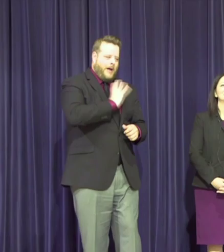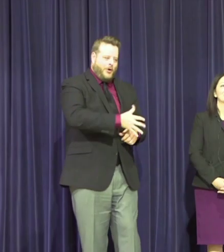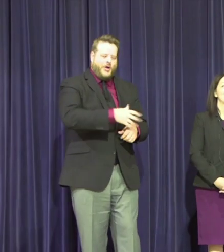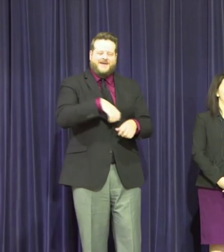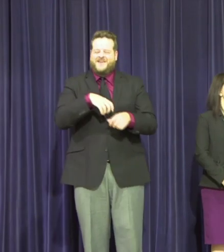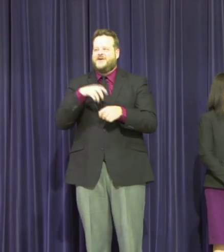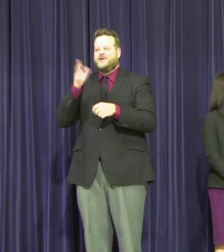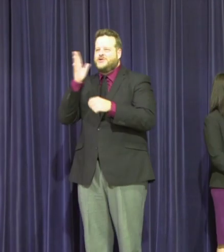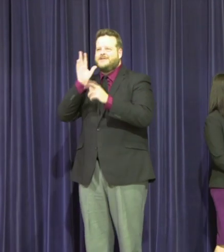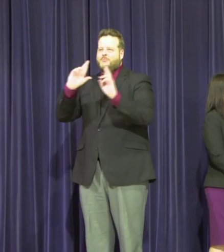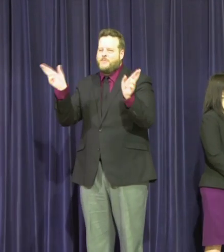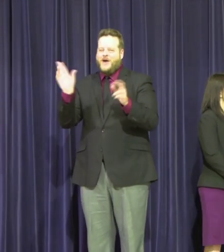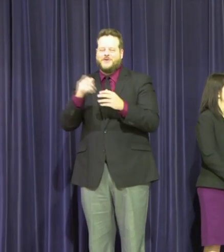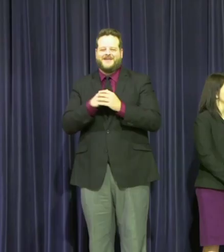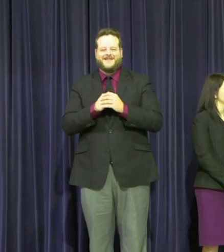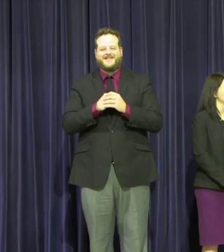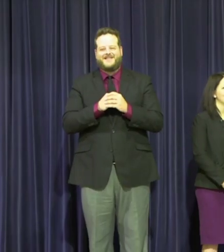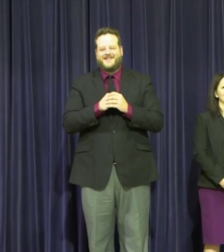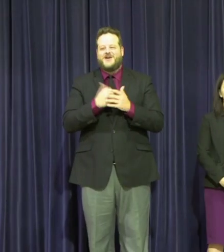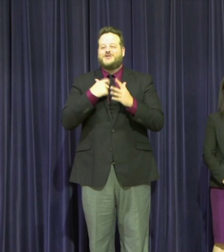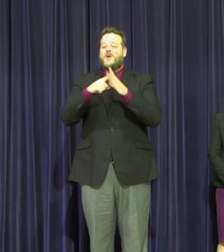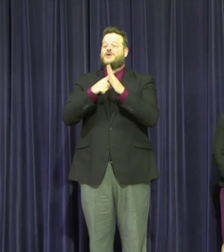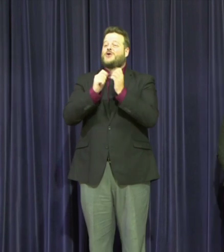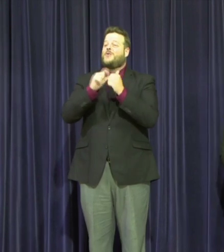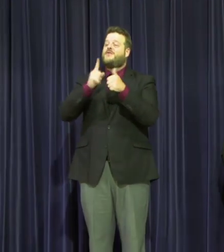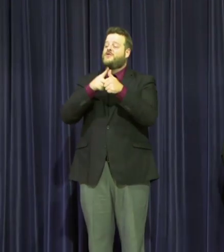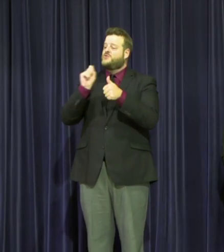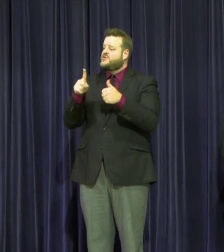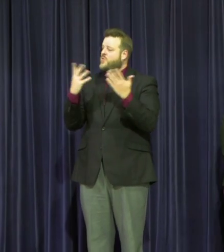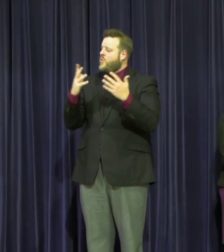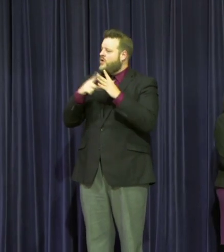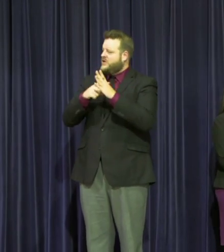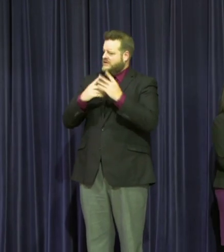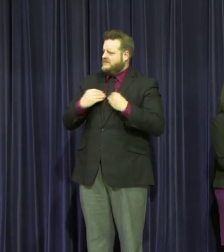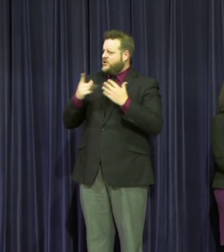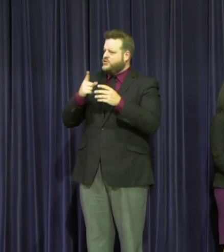for this. I am going to start off with the first question, " What originally inspired you to pursue a career in medicine?"